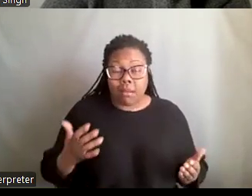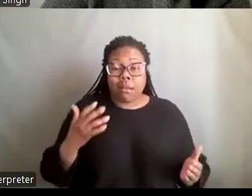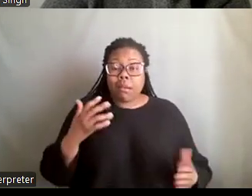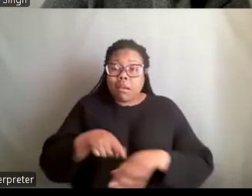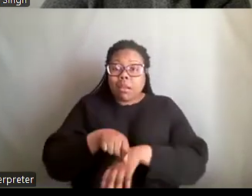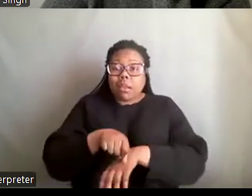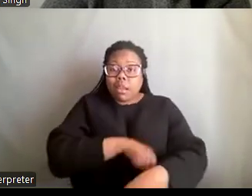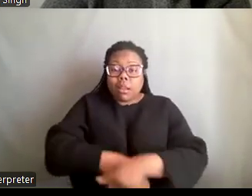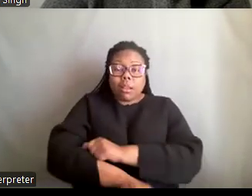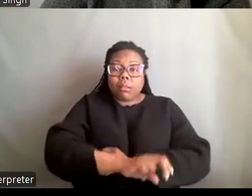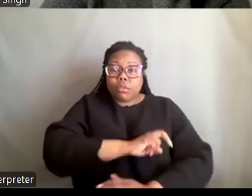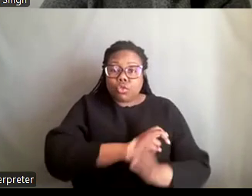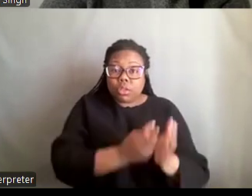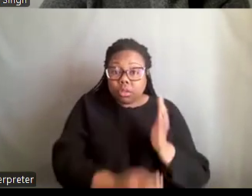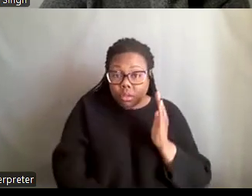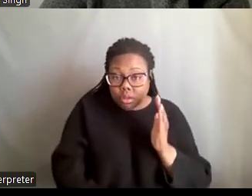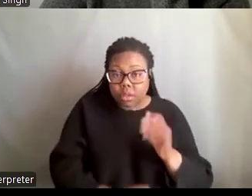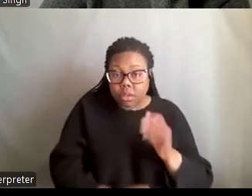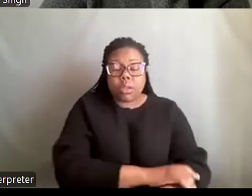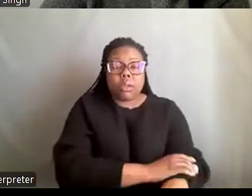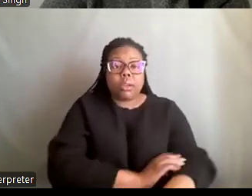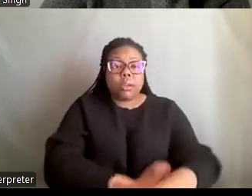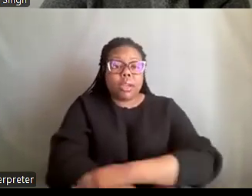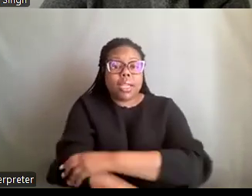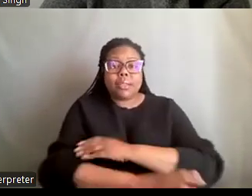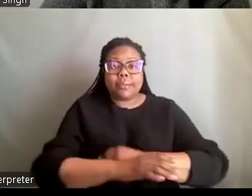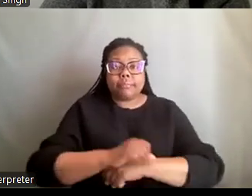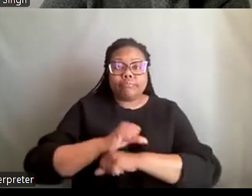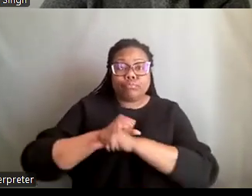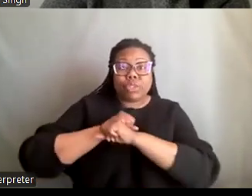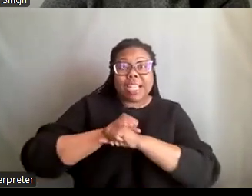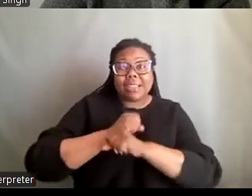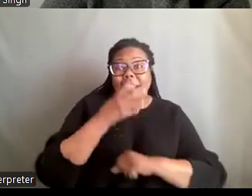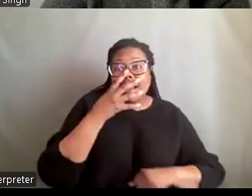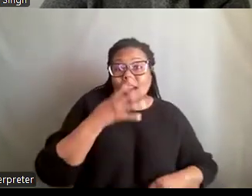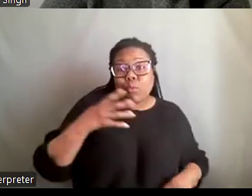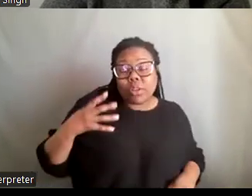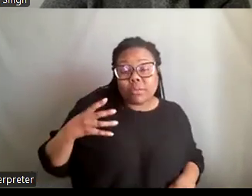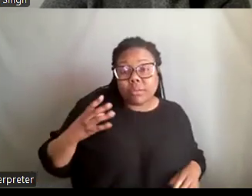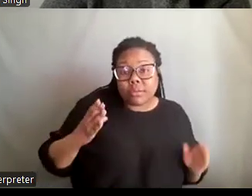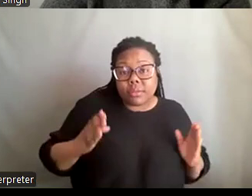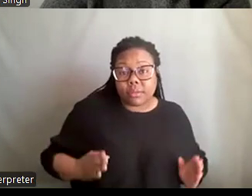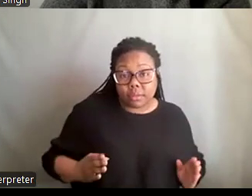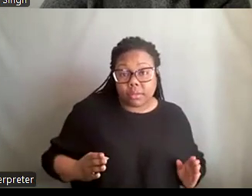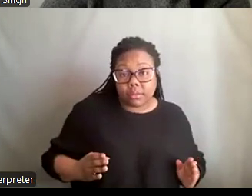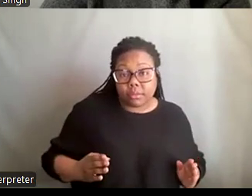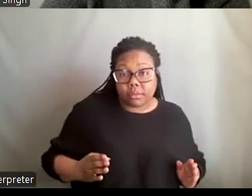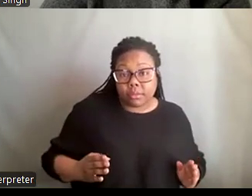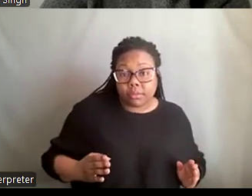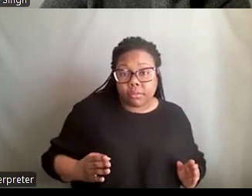Maybe getting in the trenches is shielding and protecting